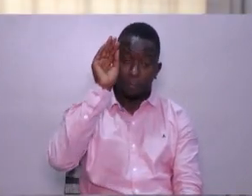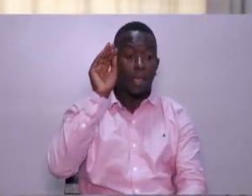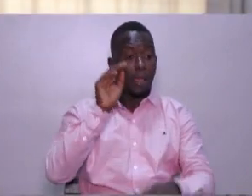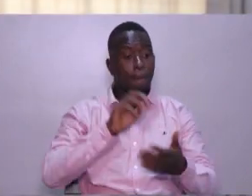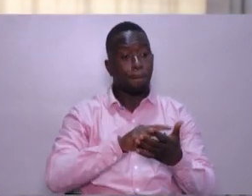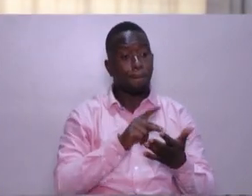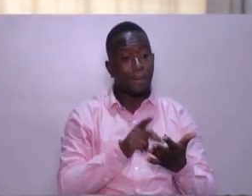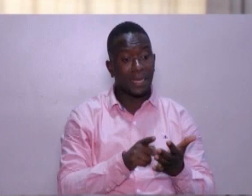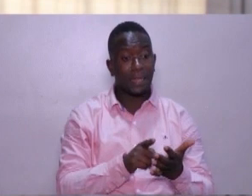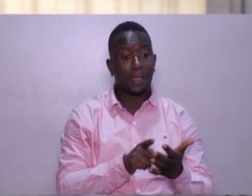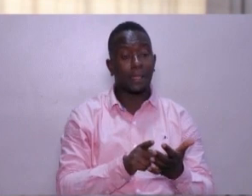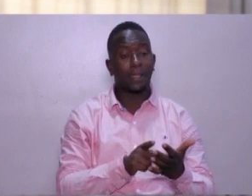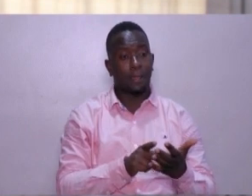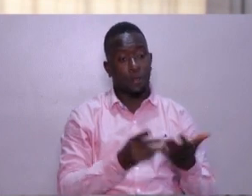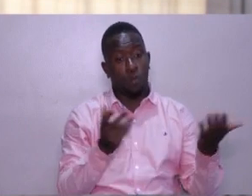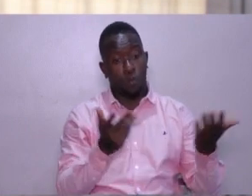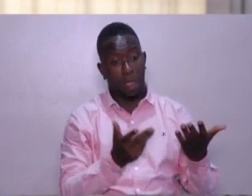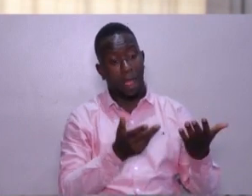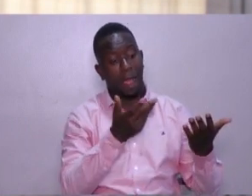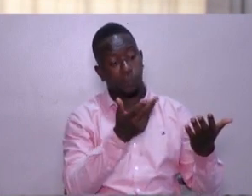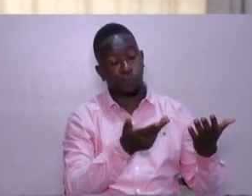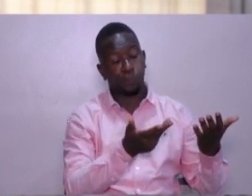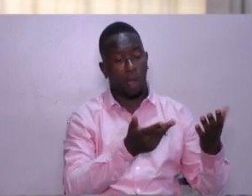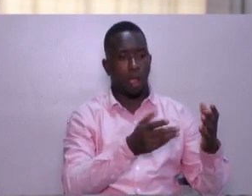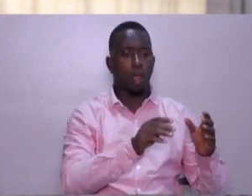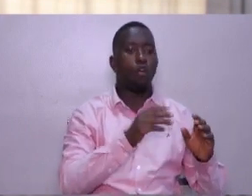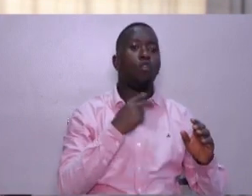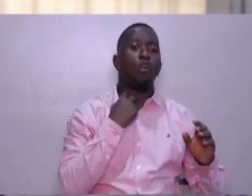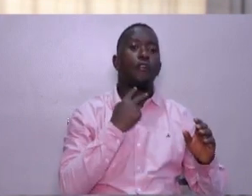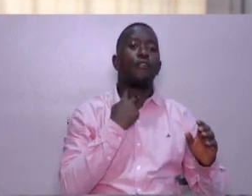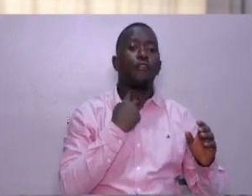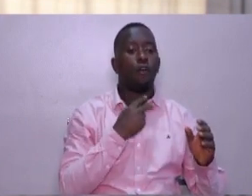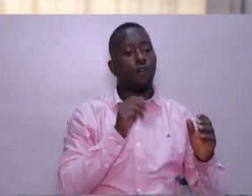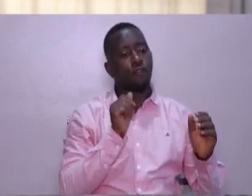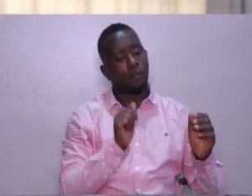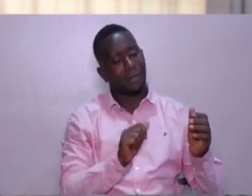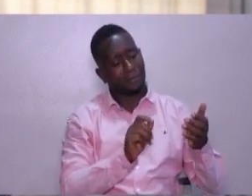where there is audio that needs to be recorded you write it there, indicate it there